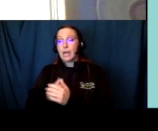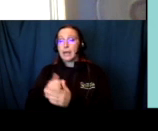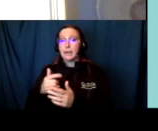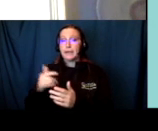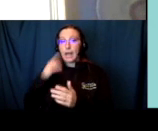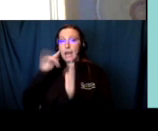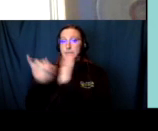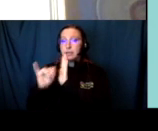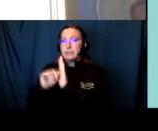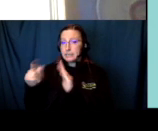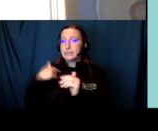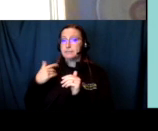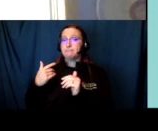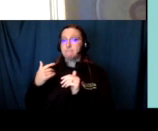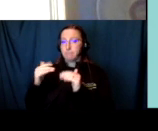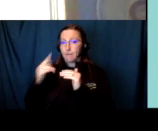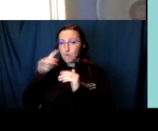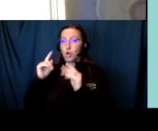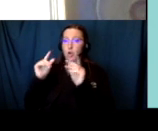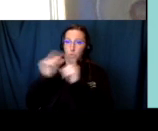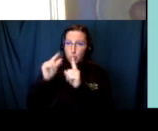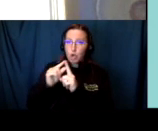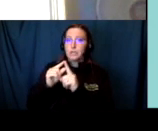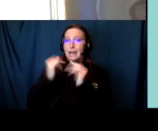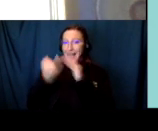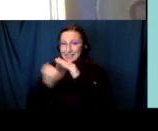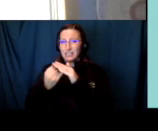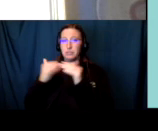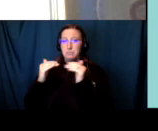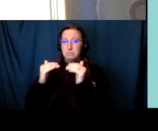differentiation of words in isolation that are very different in vowels and